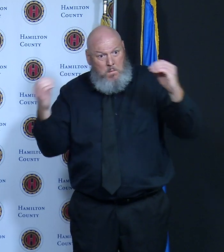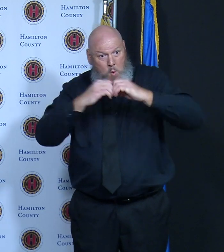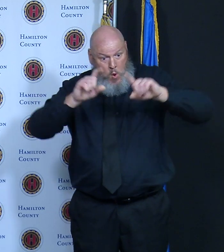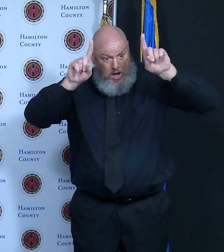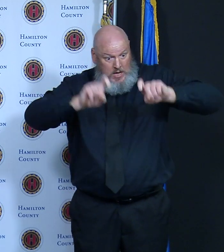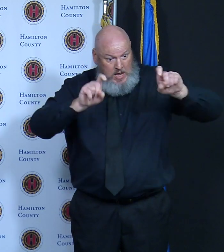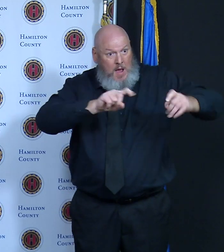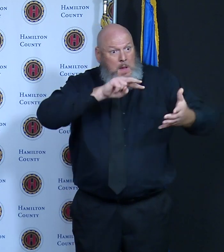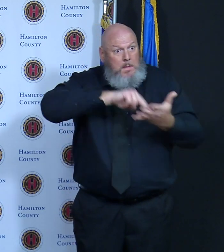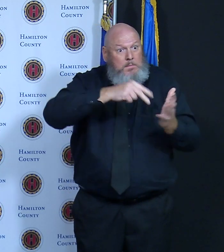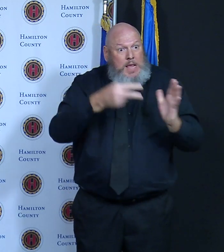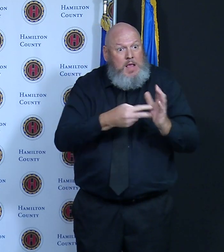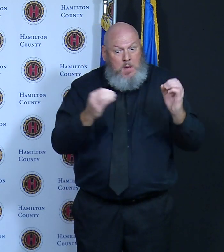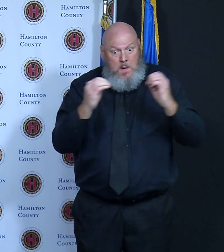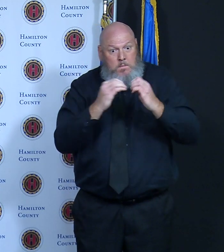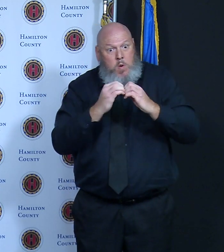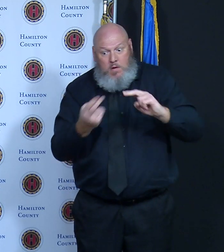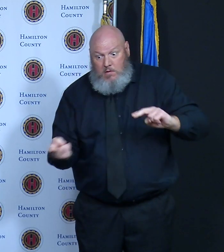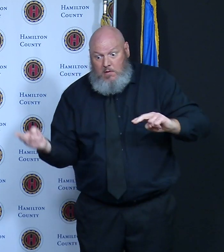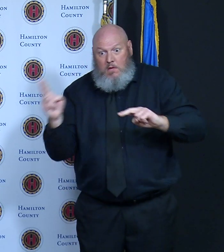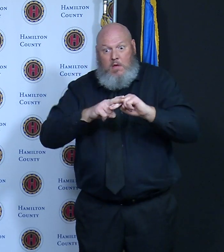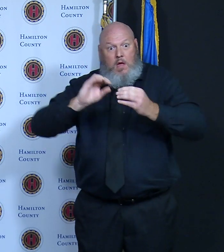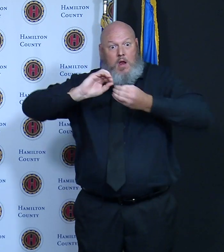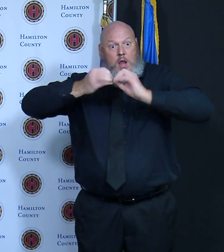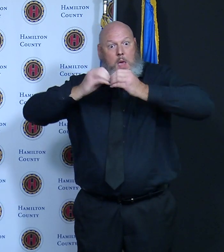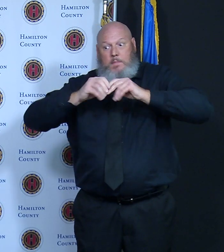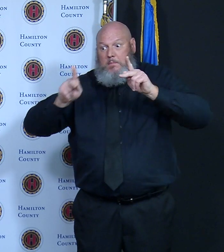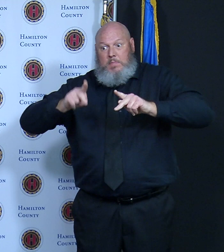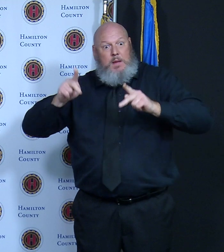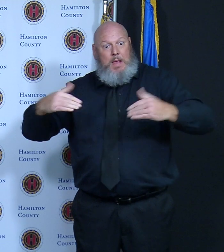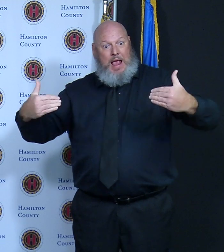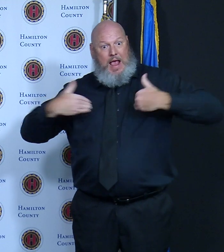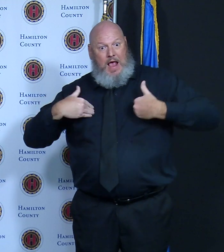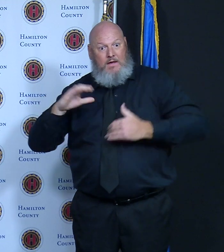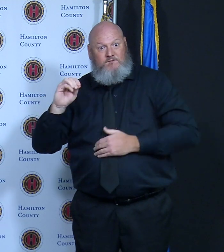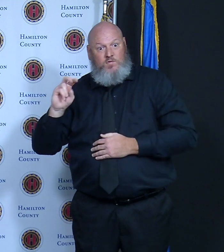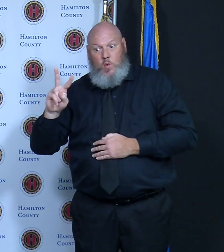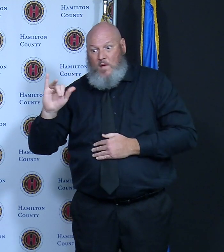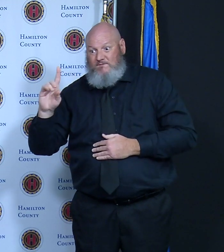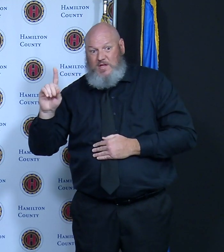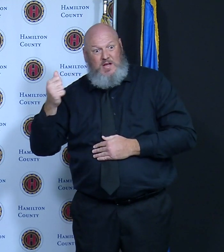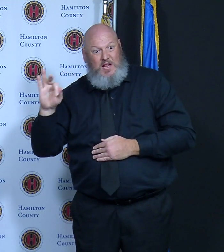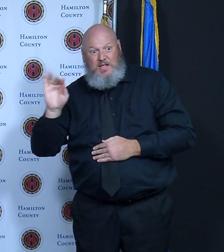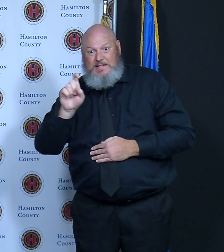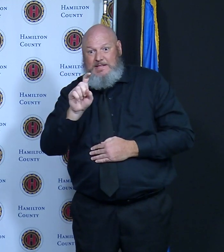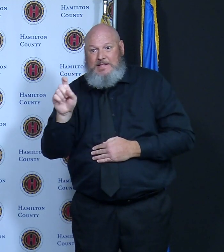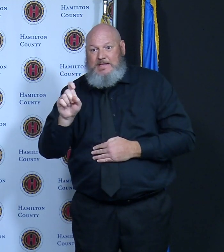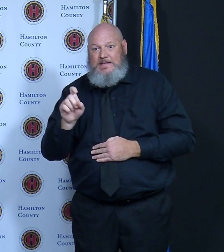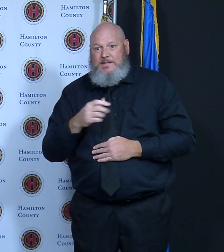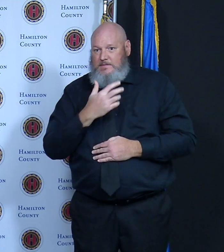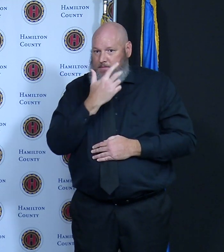and so as far as the numbers go I you know I can get that as Nick said the